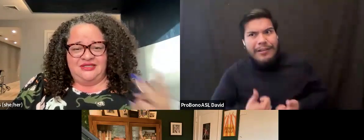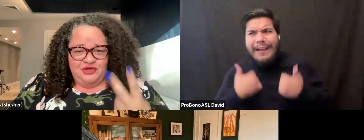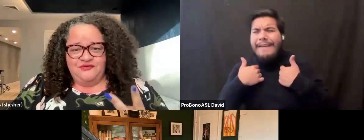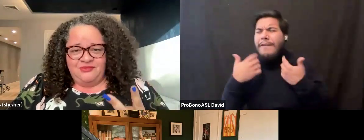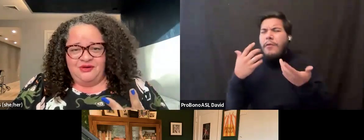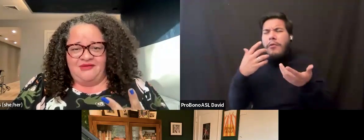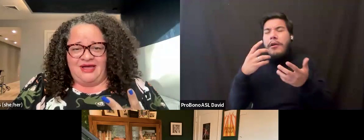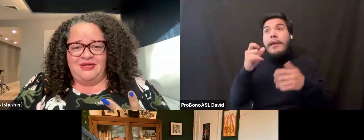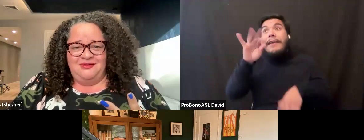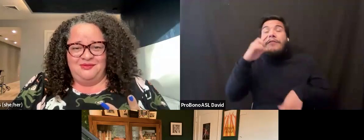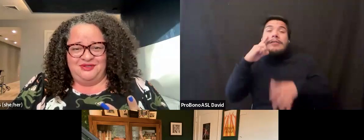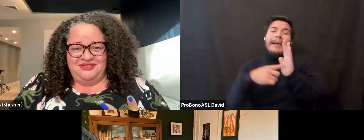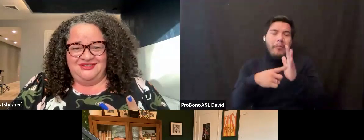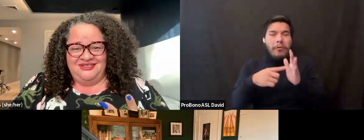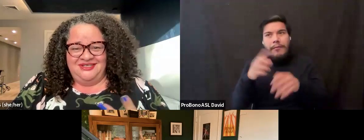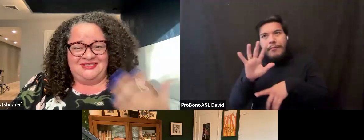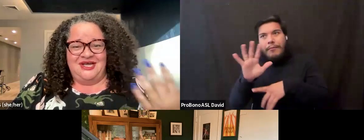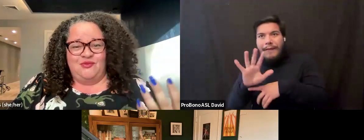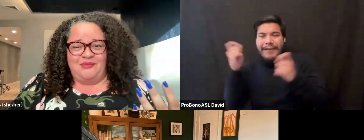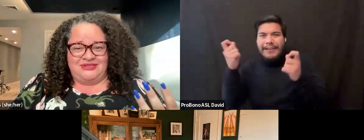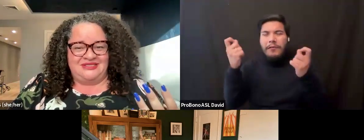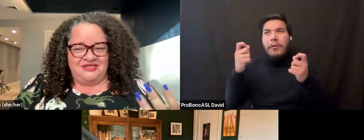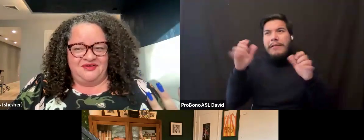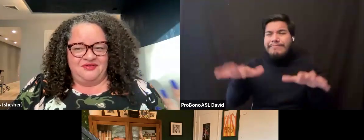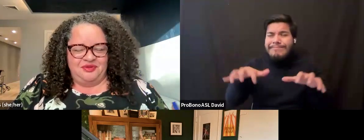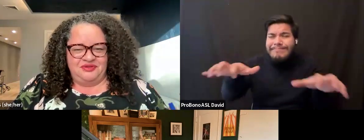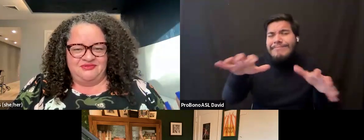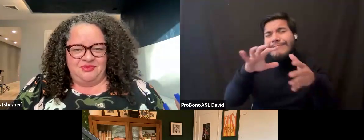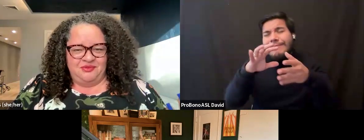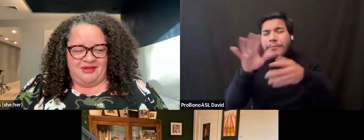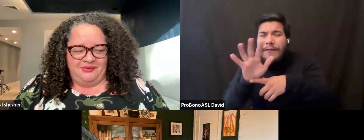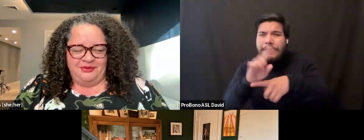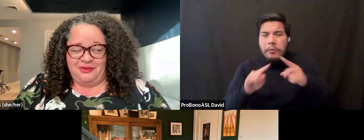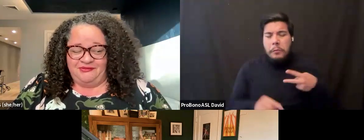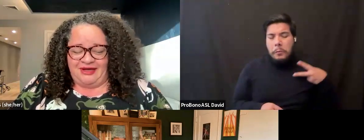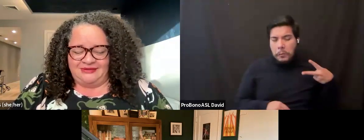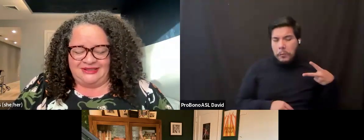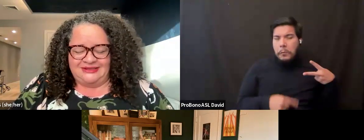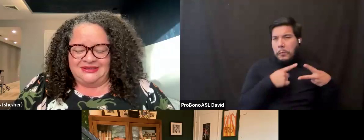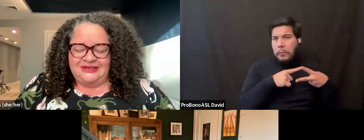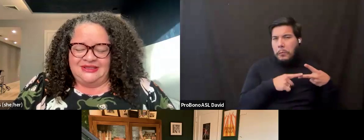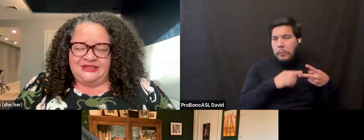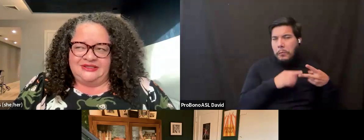and two of them are about fat people that's not representative of the millions of people around the world who are fat, right? Yeah, that's right.